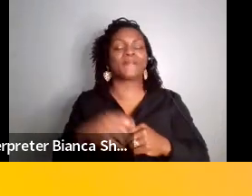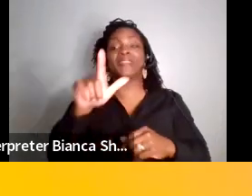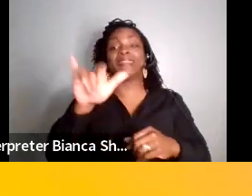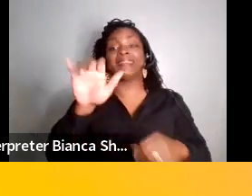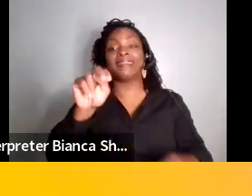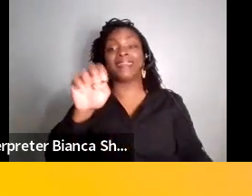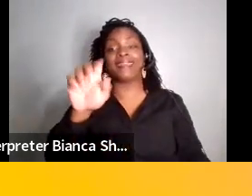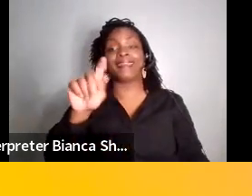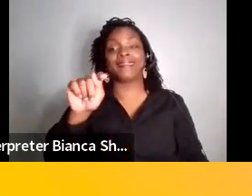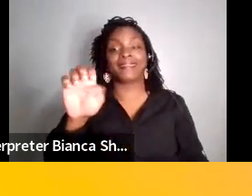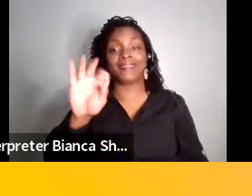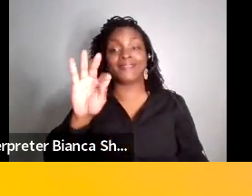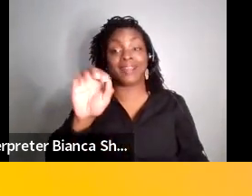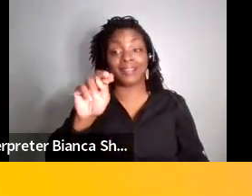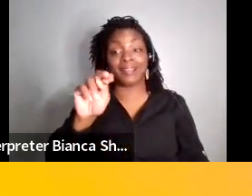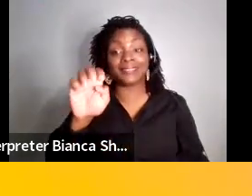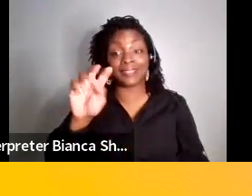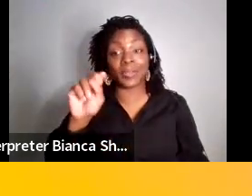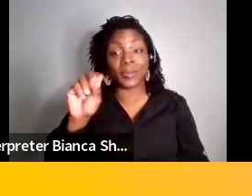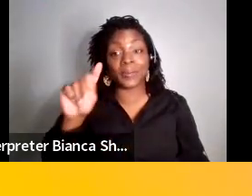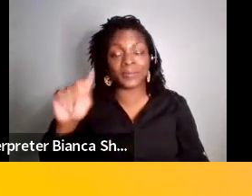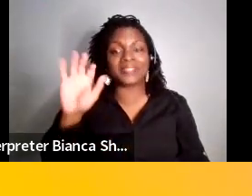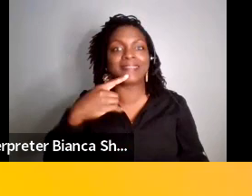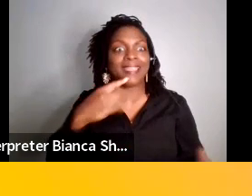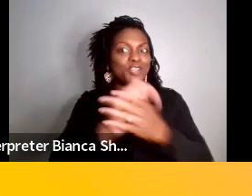Congratulations. That was regarding the parent to parent program.